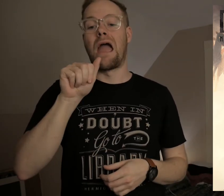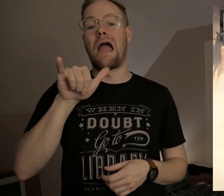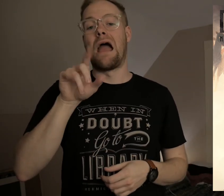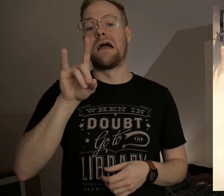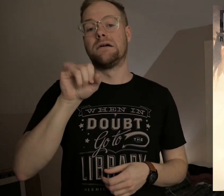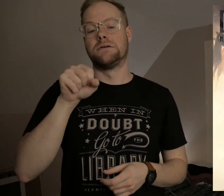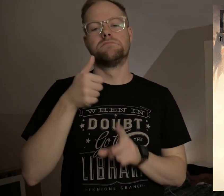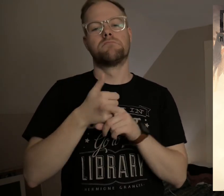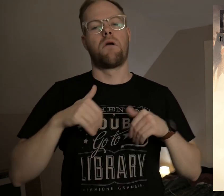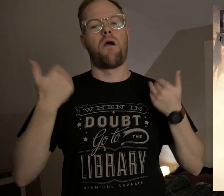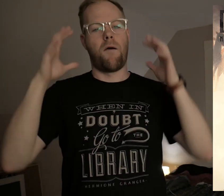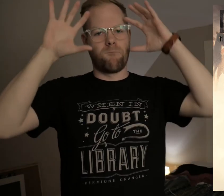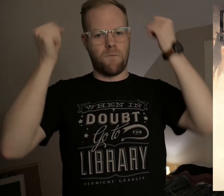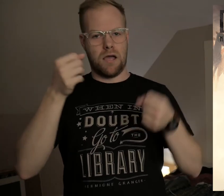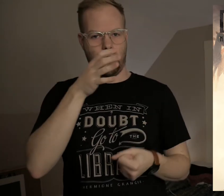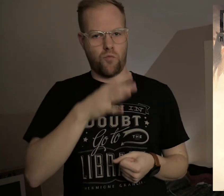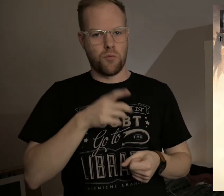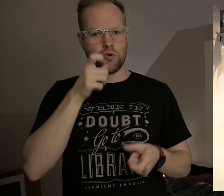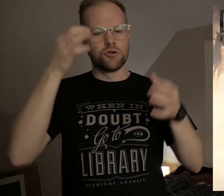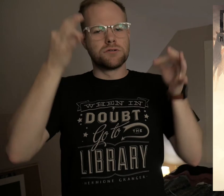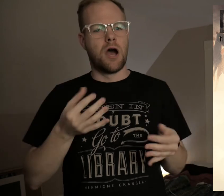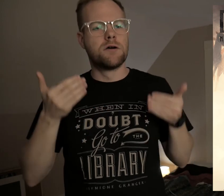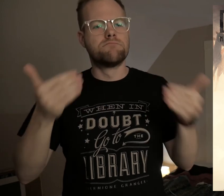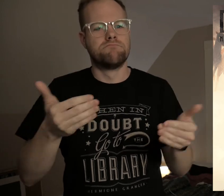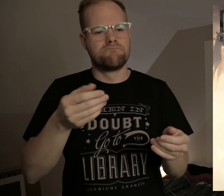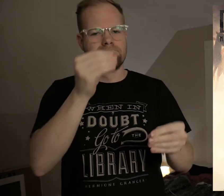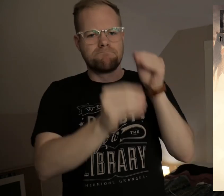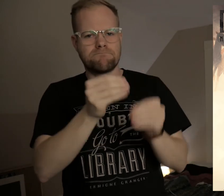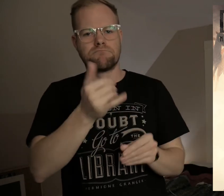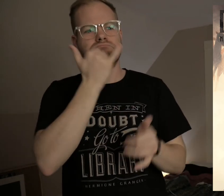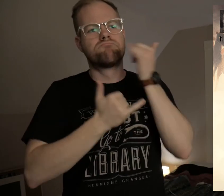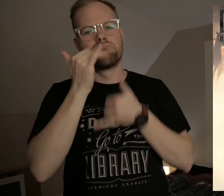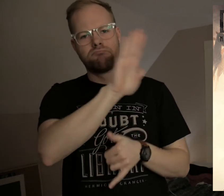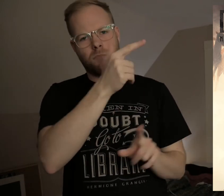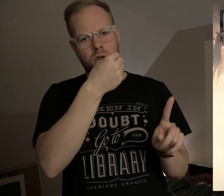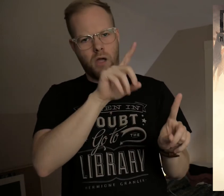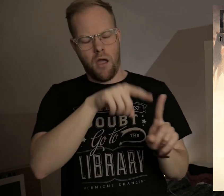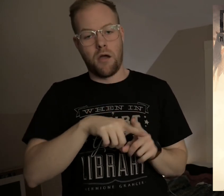Aydis is a young Viking woman who decides to right the wrongs of a god,